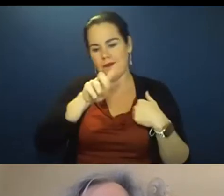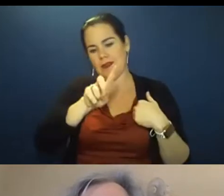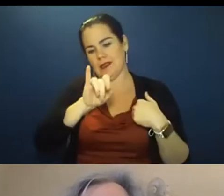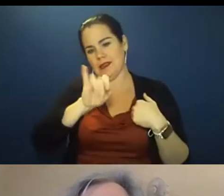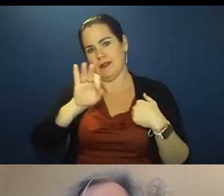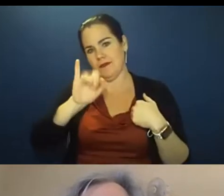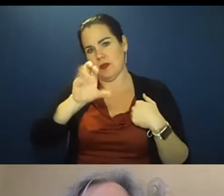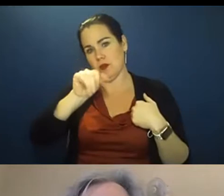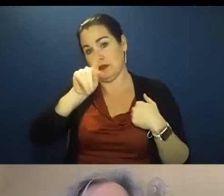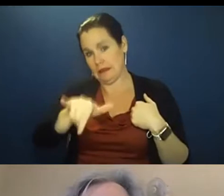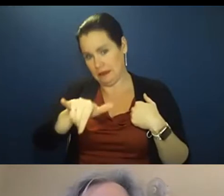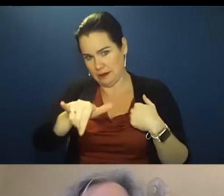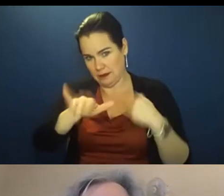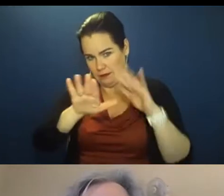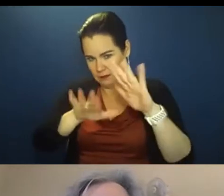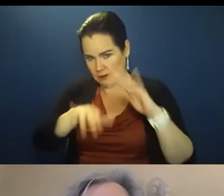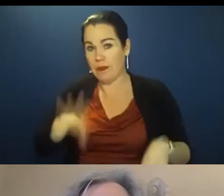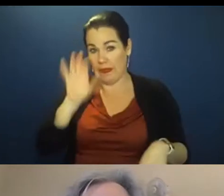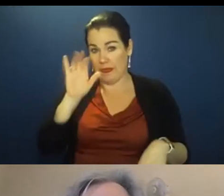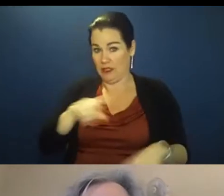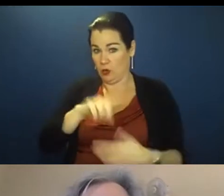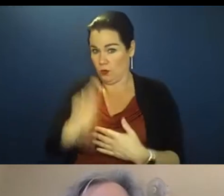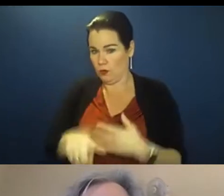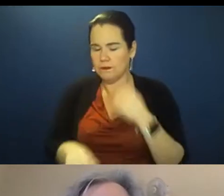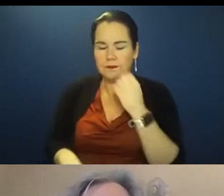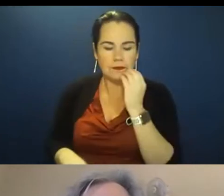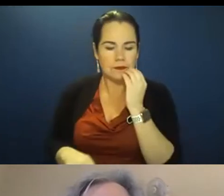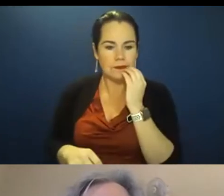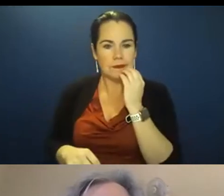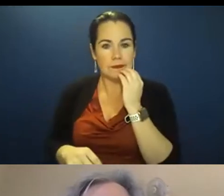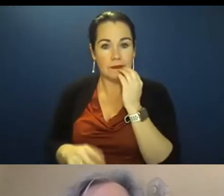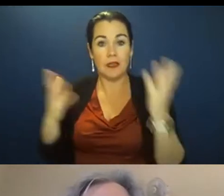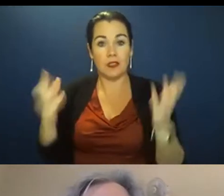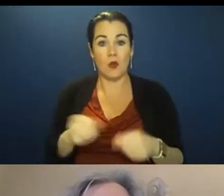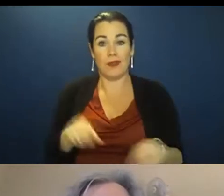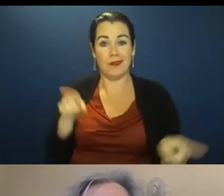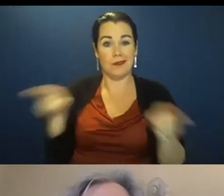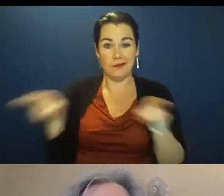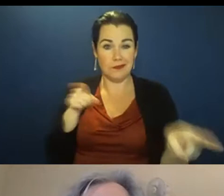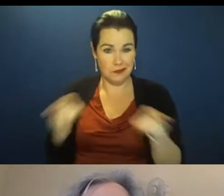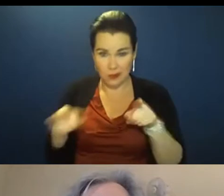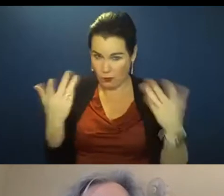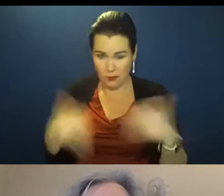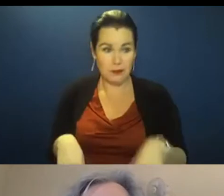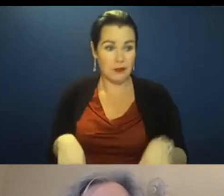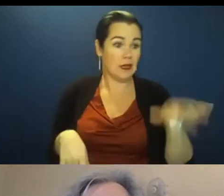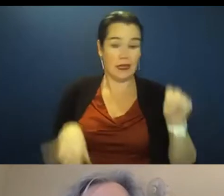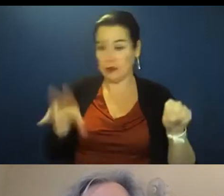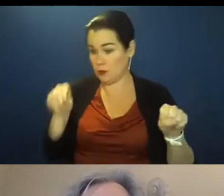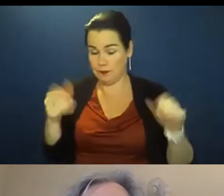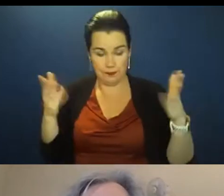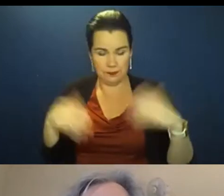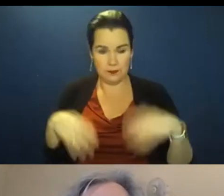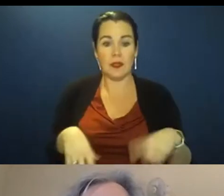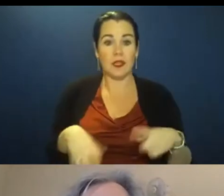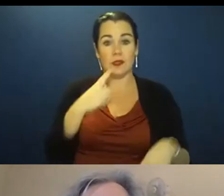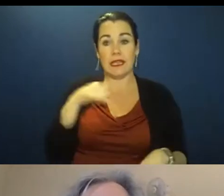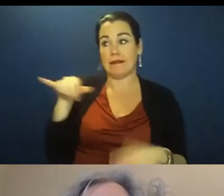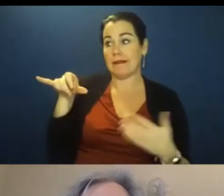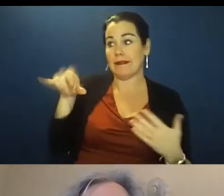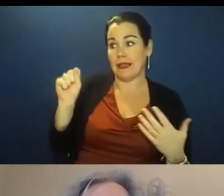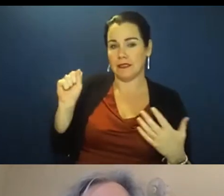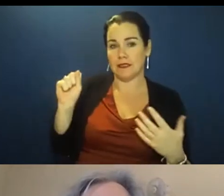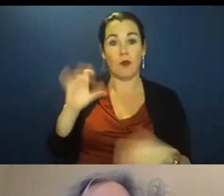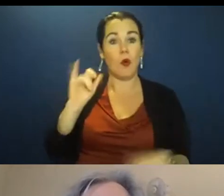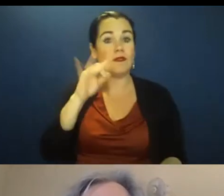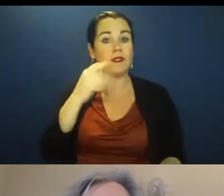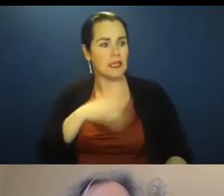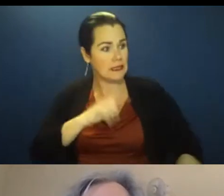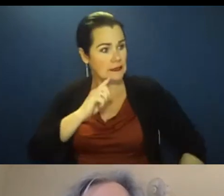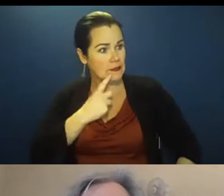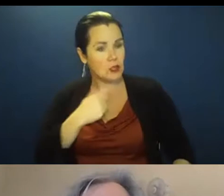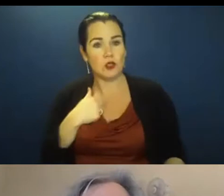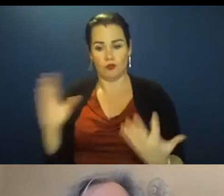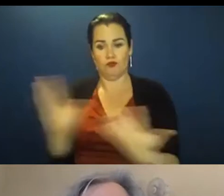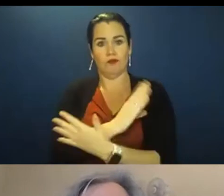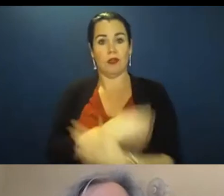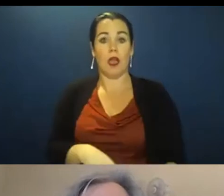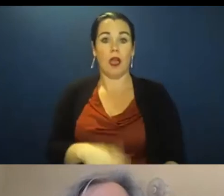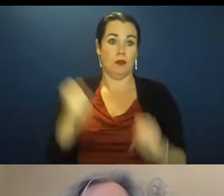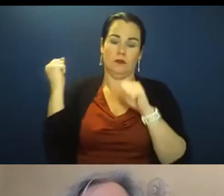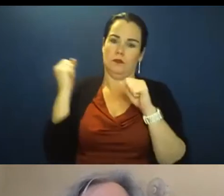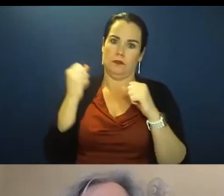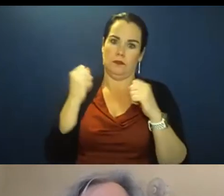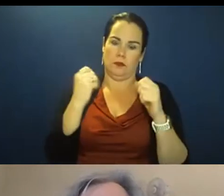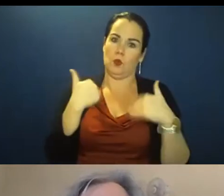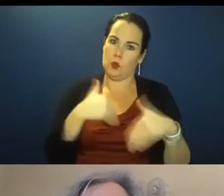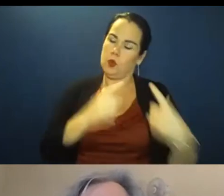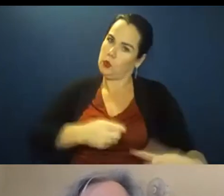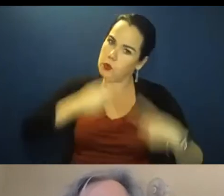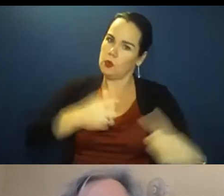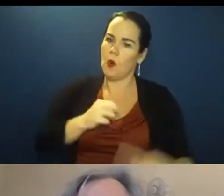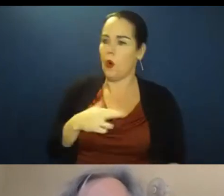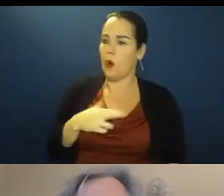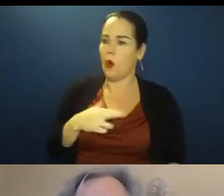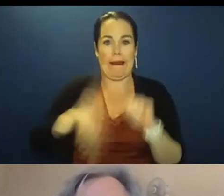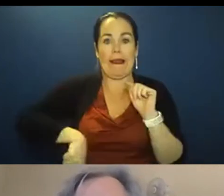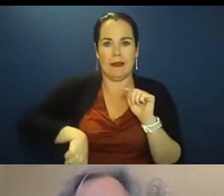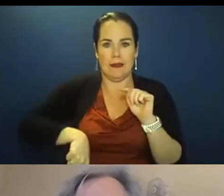you get into a yes/no, is you either answer yes to one of those. Or if the question asks about severity, you answer a lot of difficulty or unable to do. And that's what kind of gets you into that yes question. You're absolutely right. It's what highlights